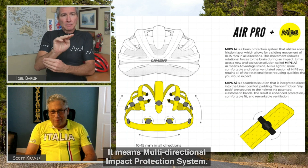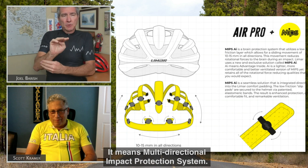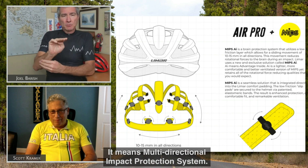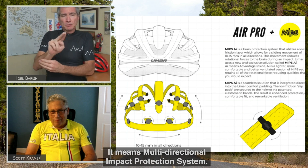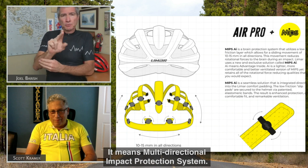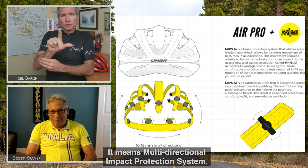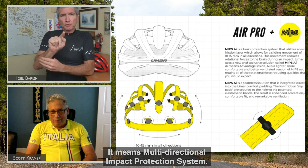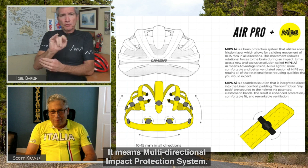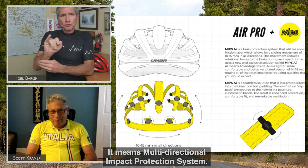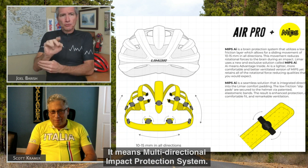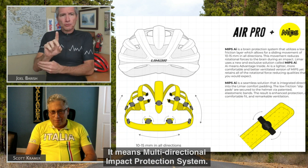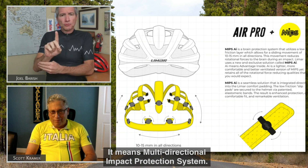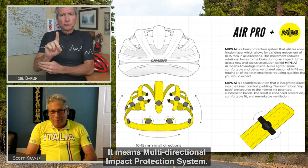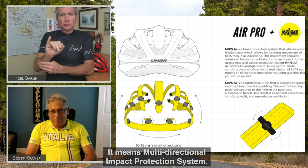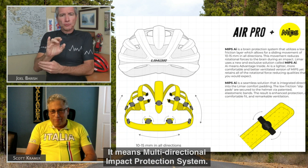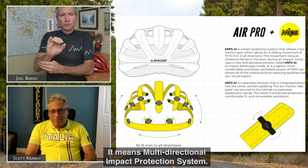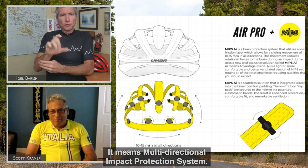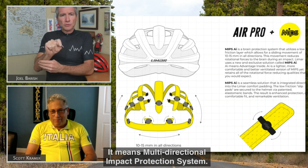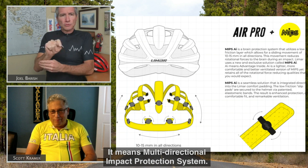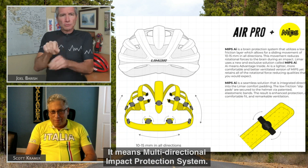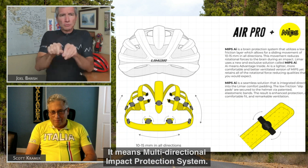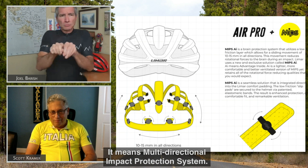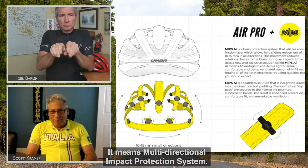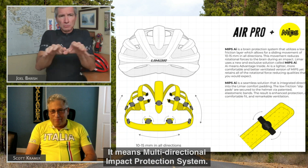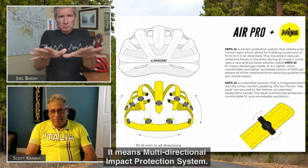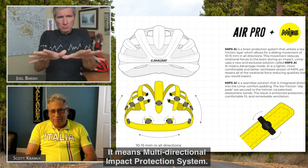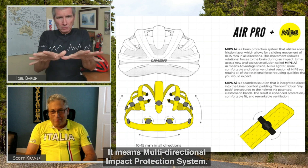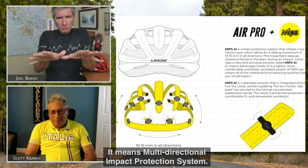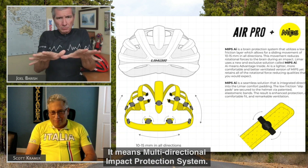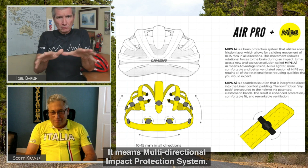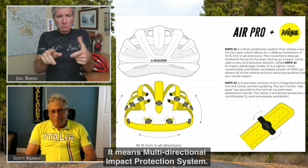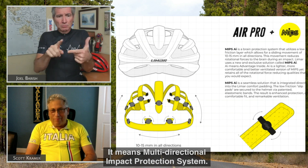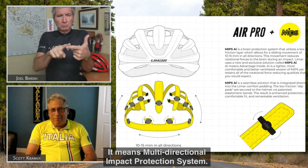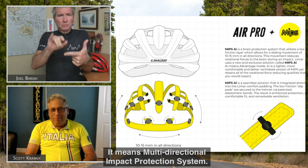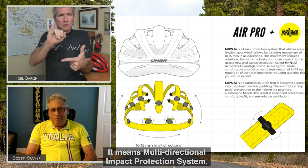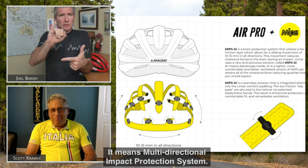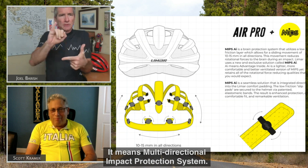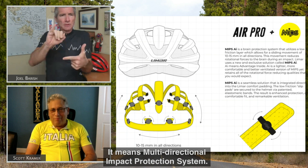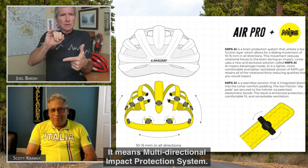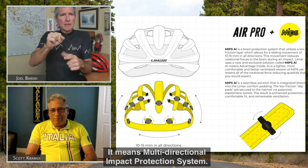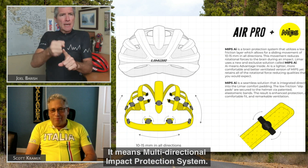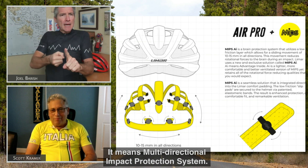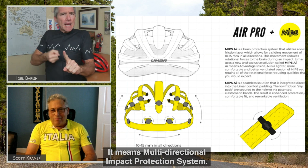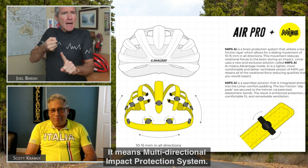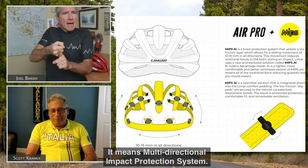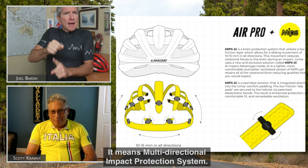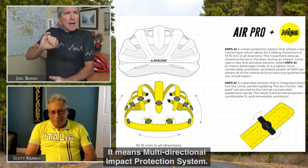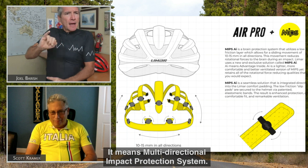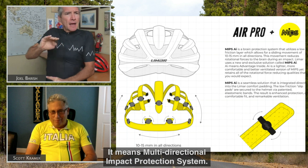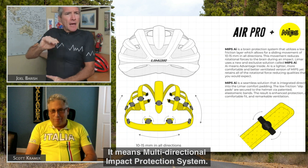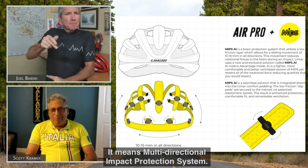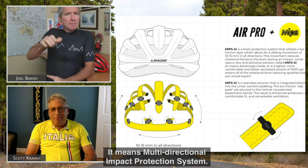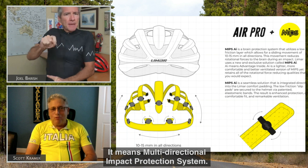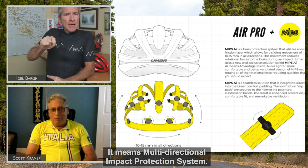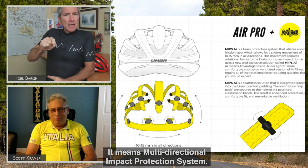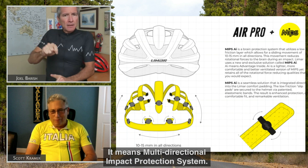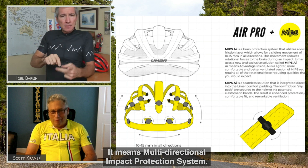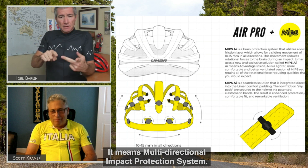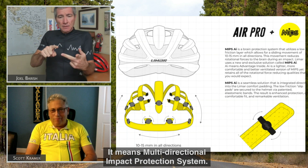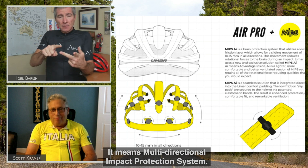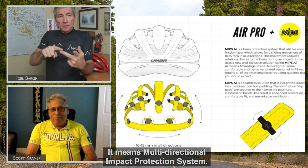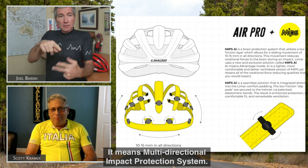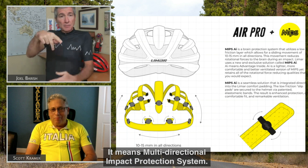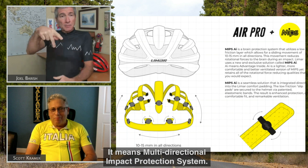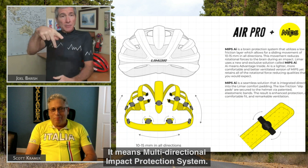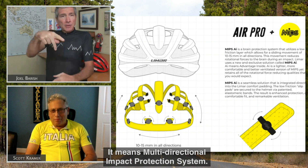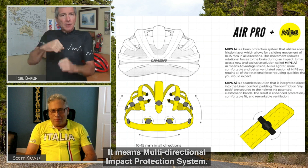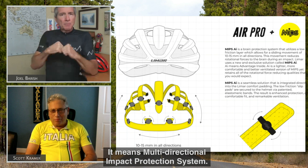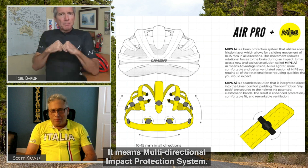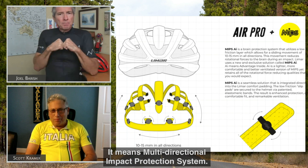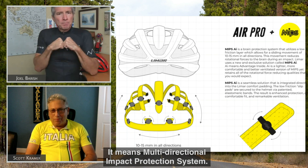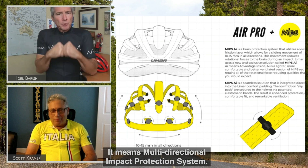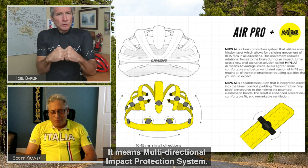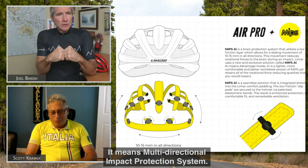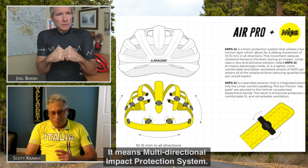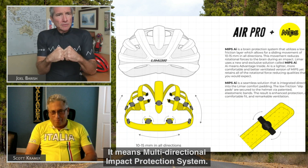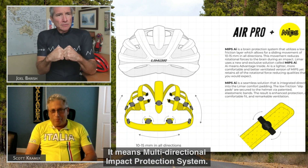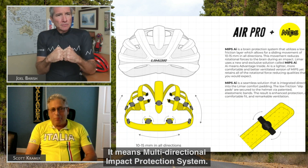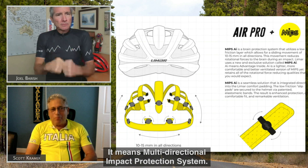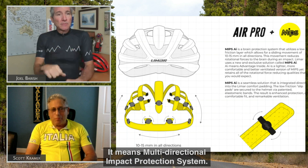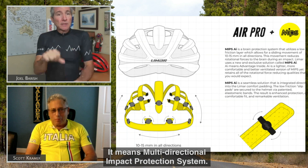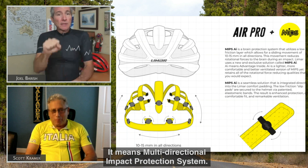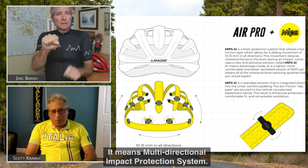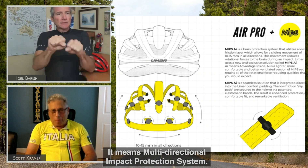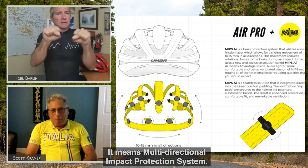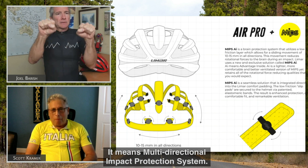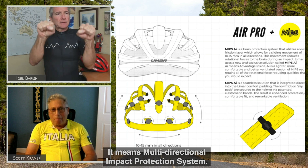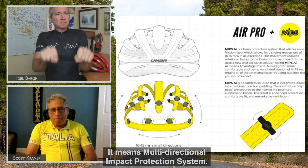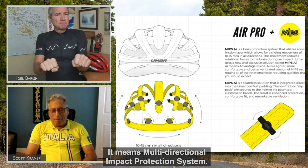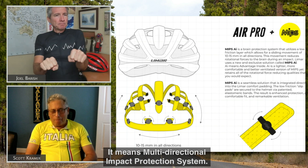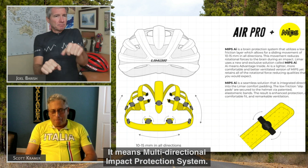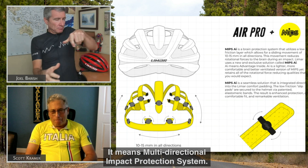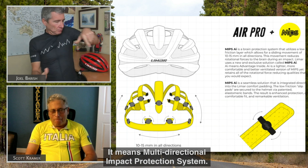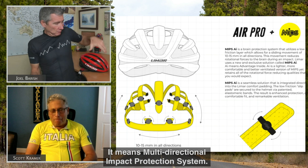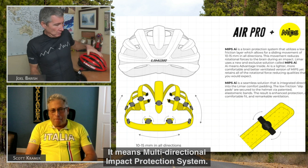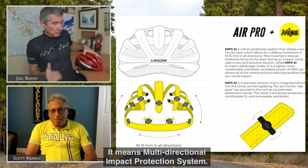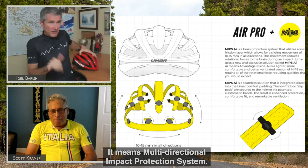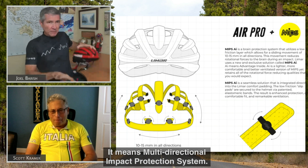It means Multi-directional Impact Protection System.